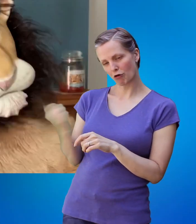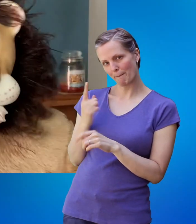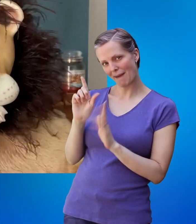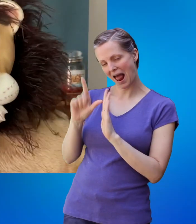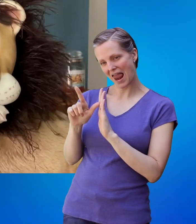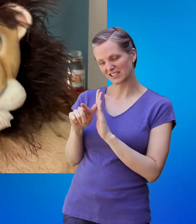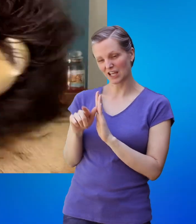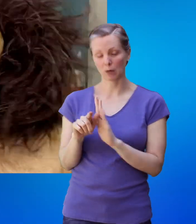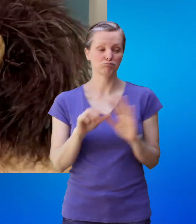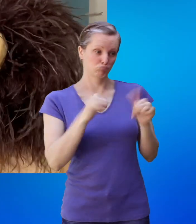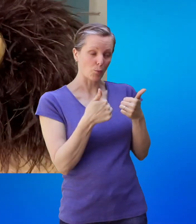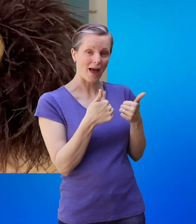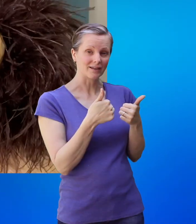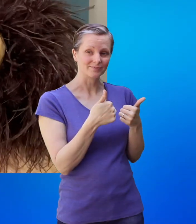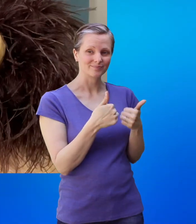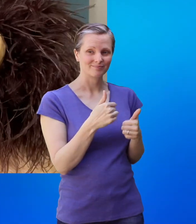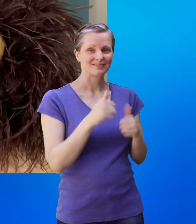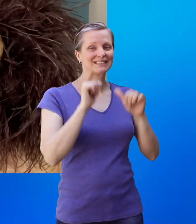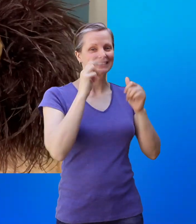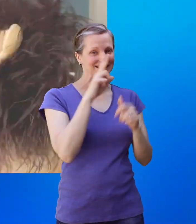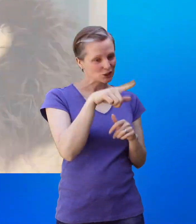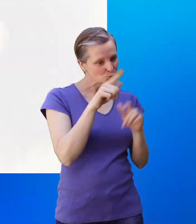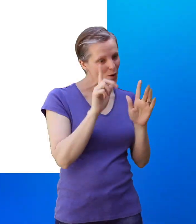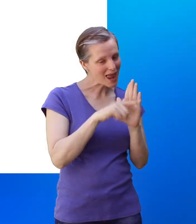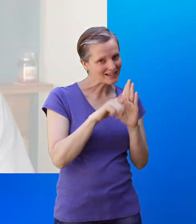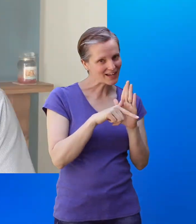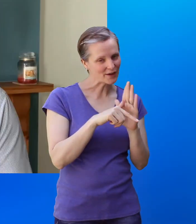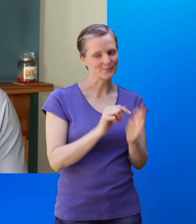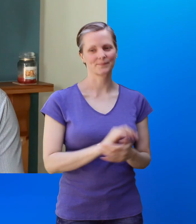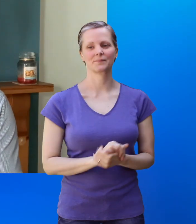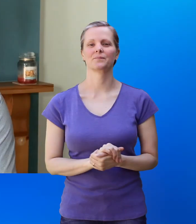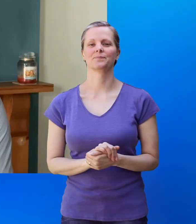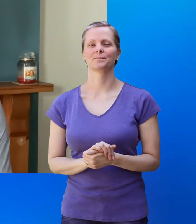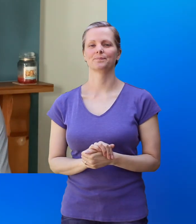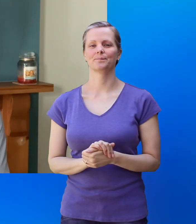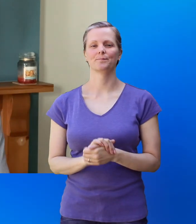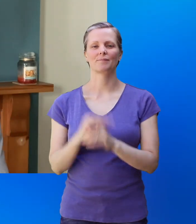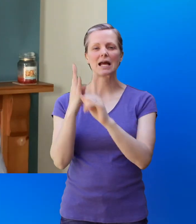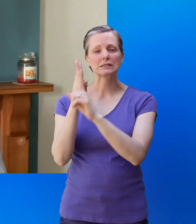All right then Kaito it that will be great we'll see you later. The disciples, Jesus disciples knew the problem of sudden storms on the Sea of Galilee.